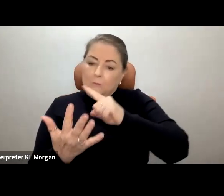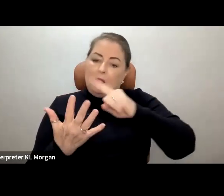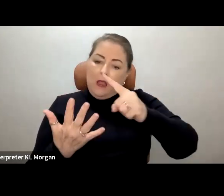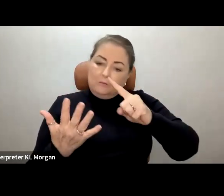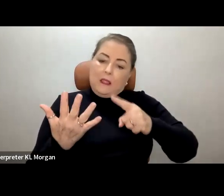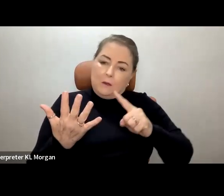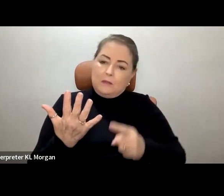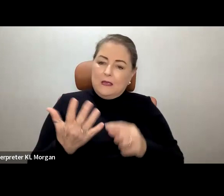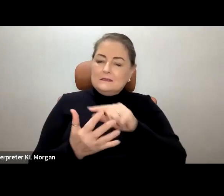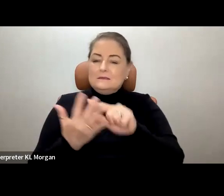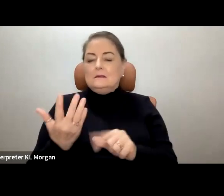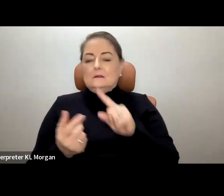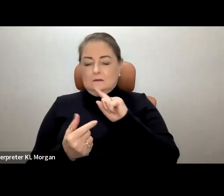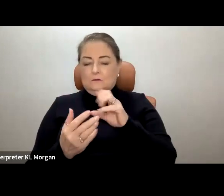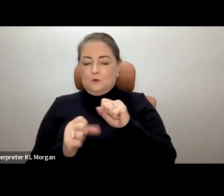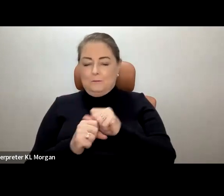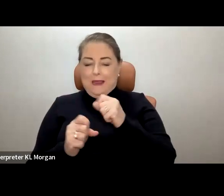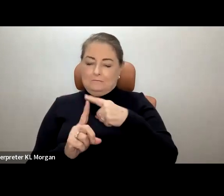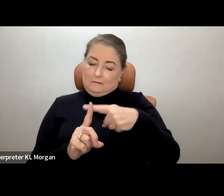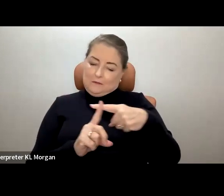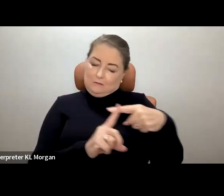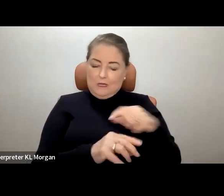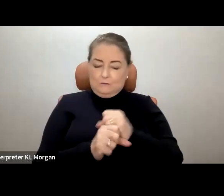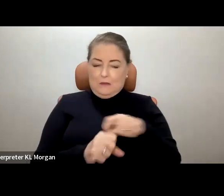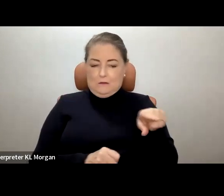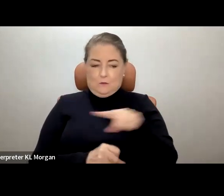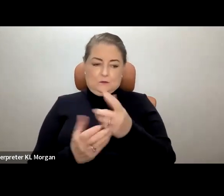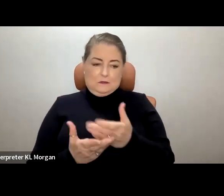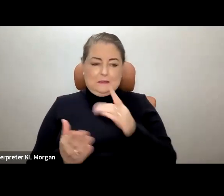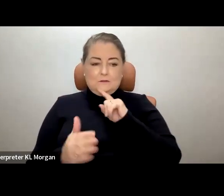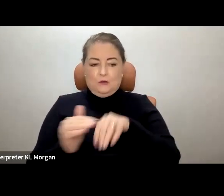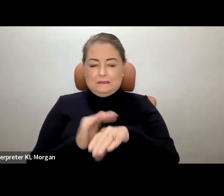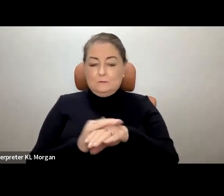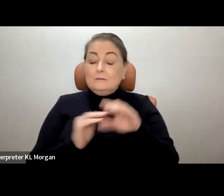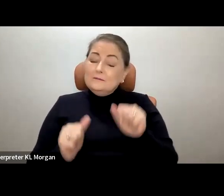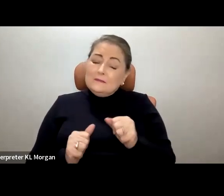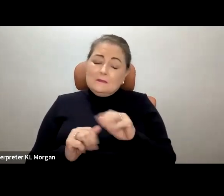very as accessible as possible. Because it can be all too easy